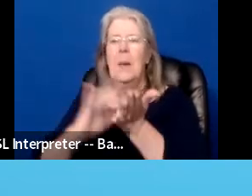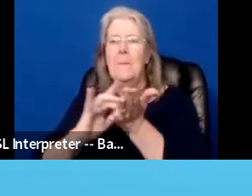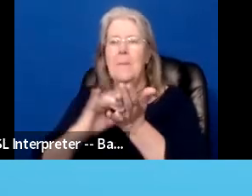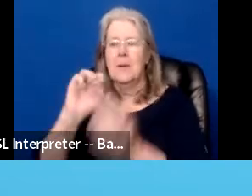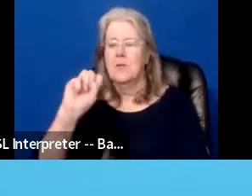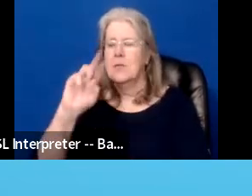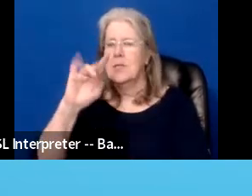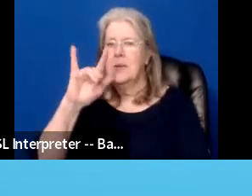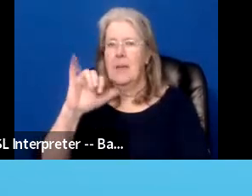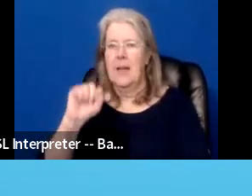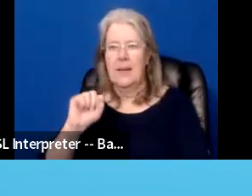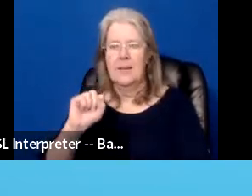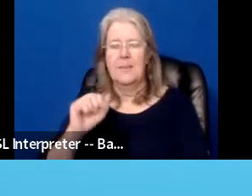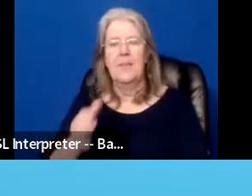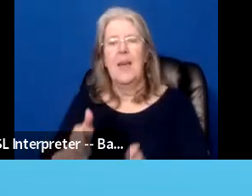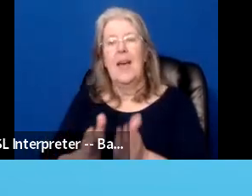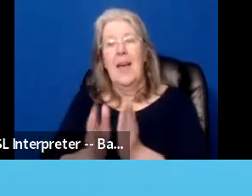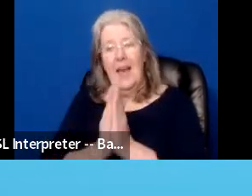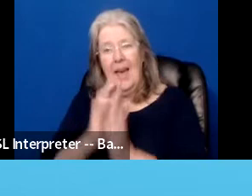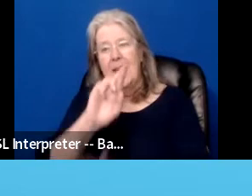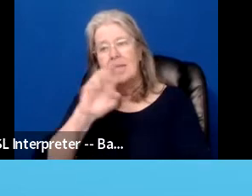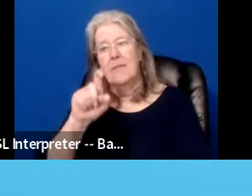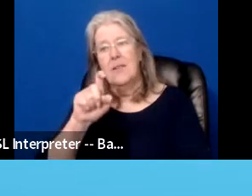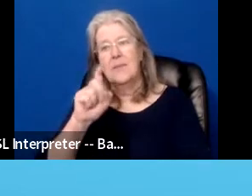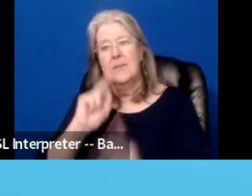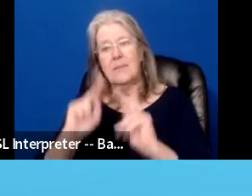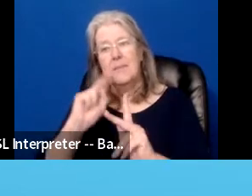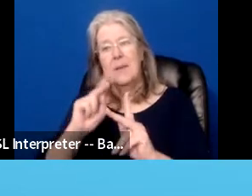for what is a reputable mask and which one is the most safe.